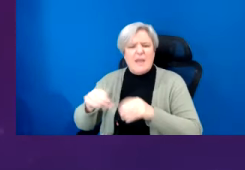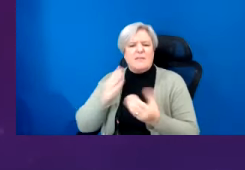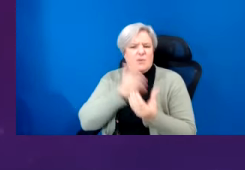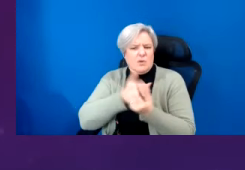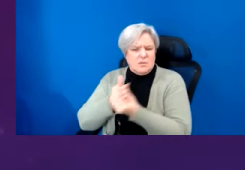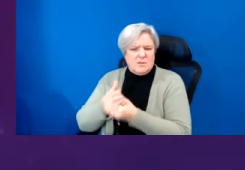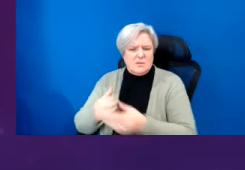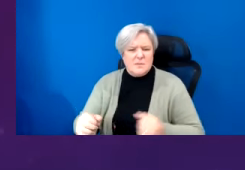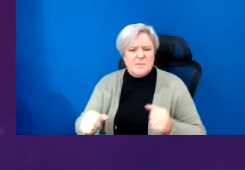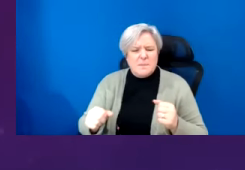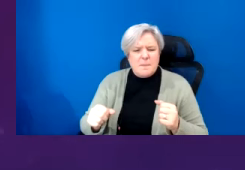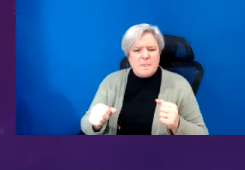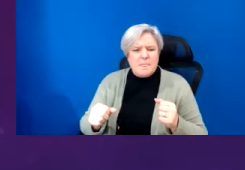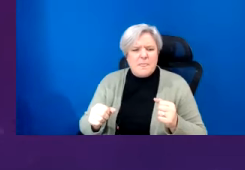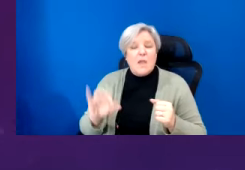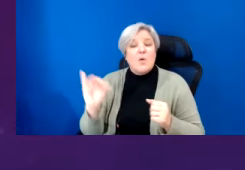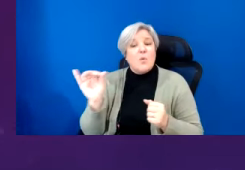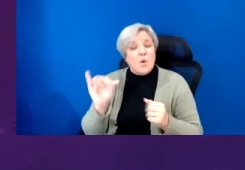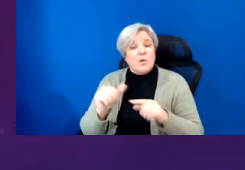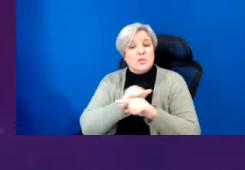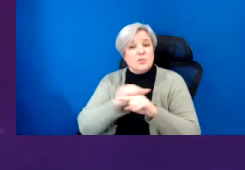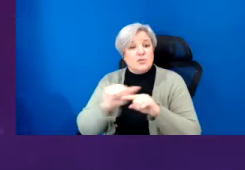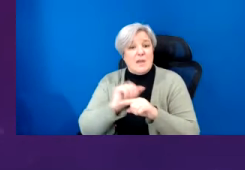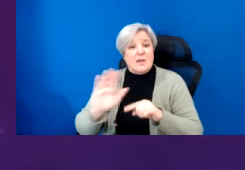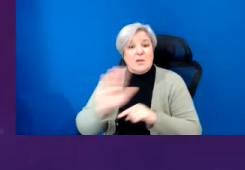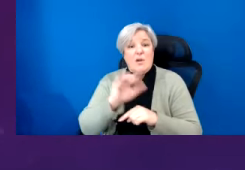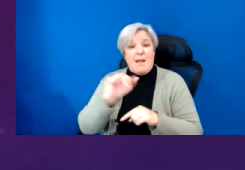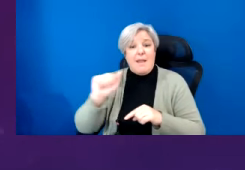What's more, we're also training your IIAs and your divisions.